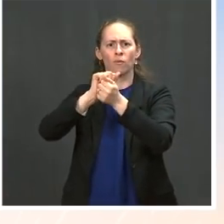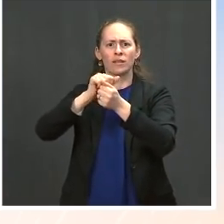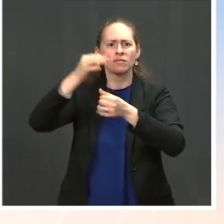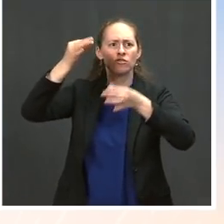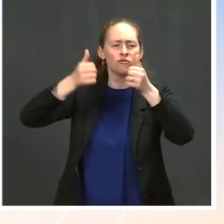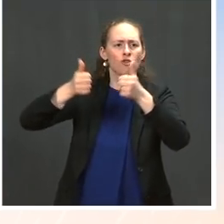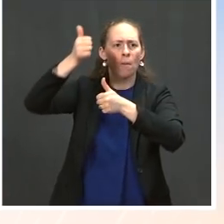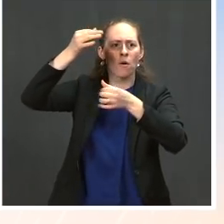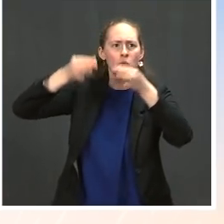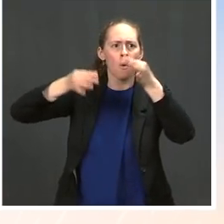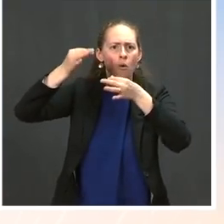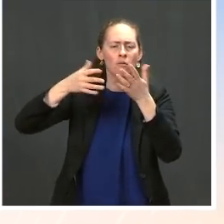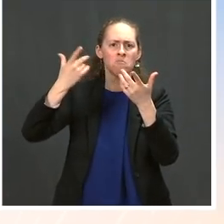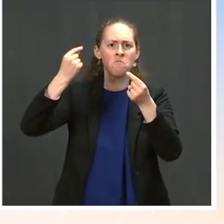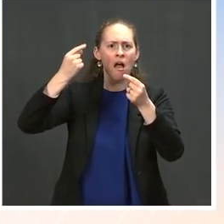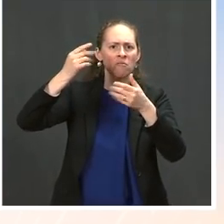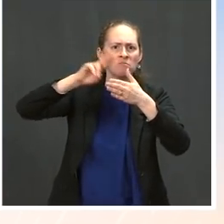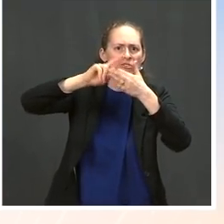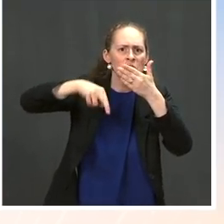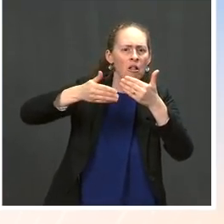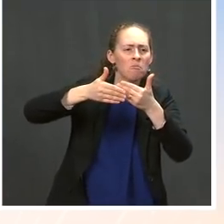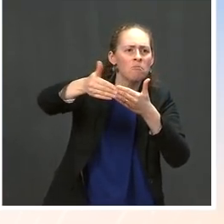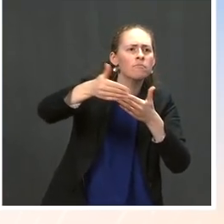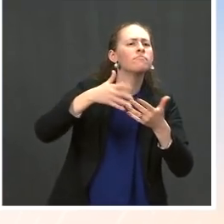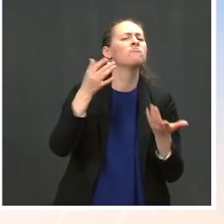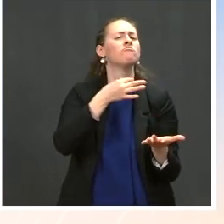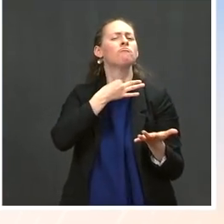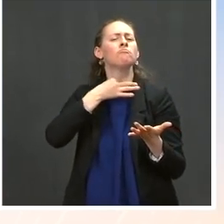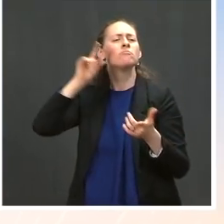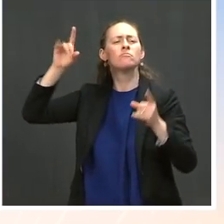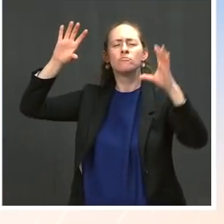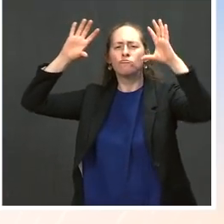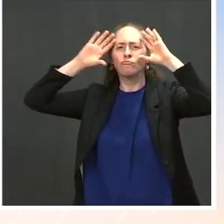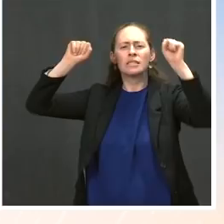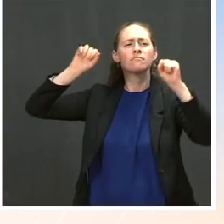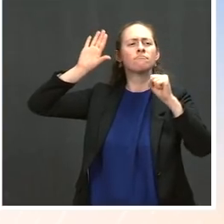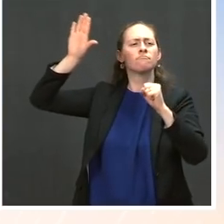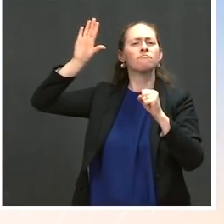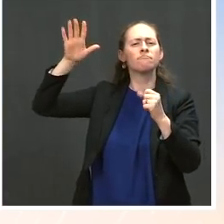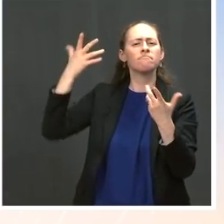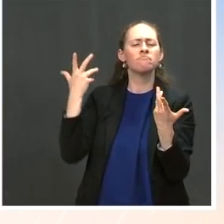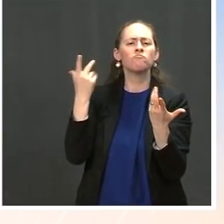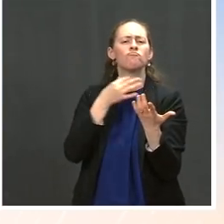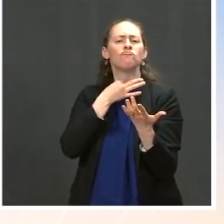What is the President's view on the -- of the calls for Justice Breyer to step down?